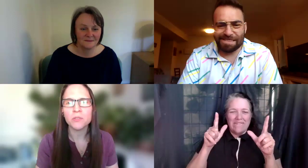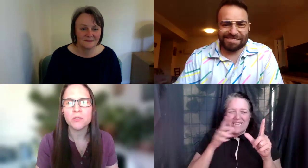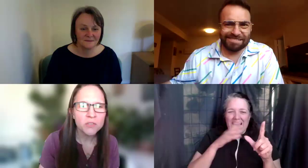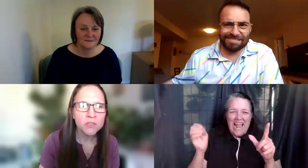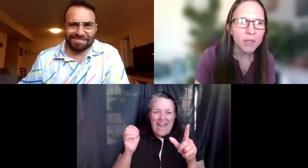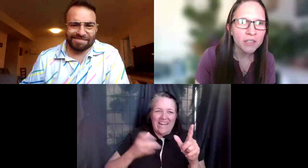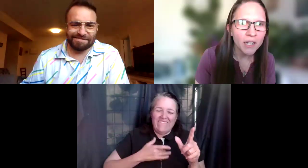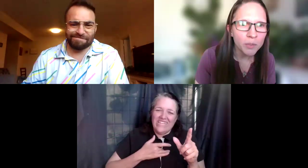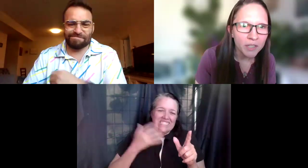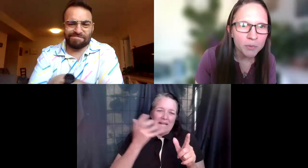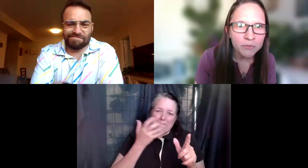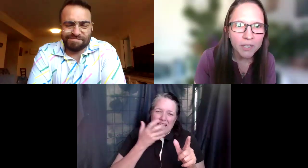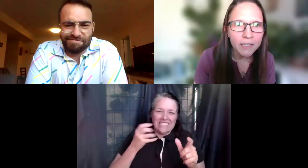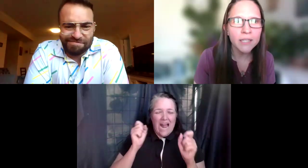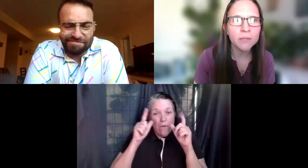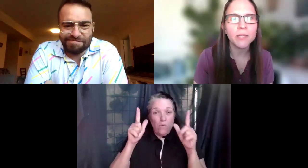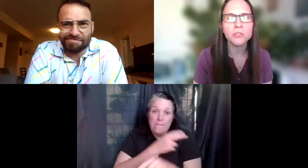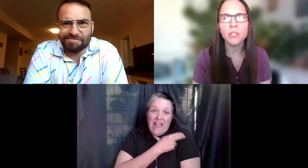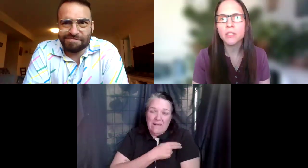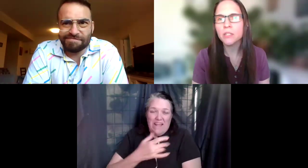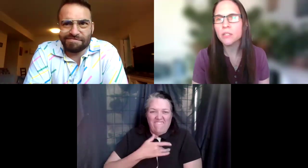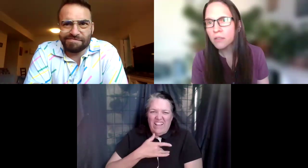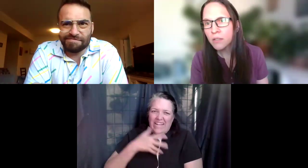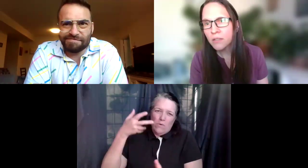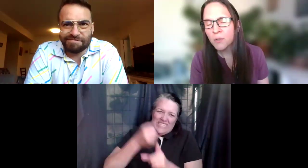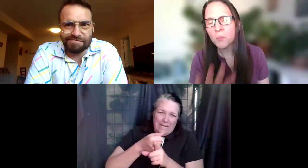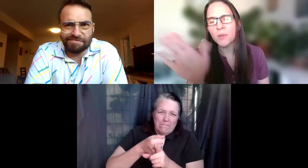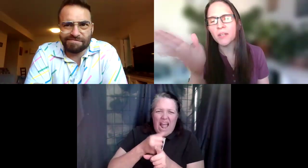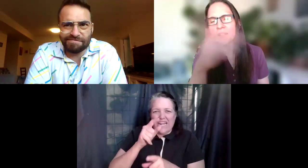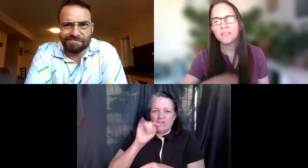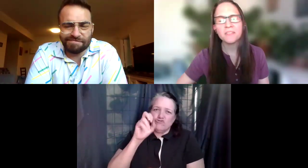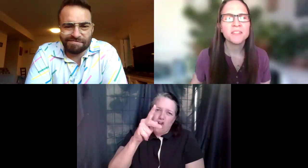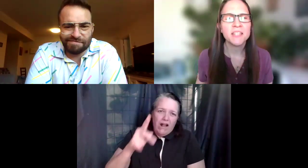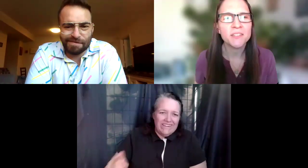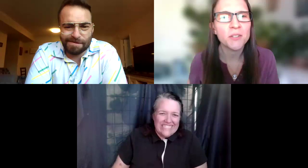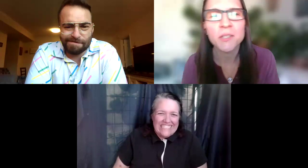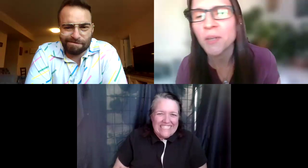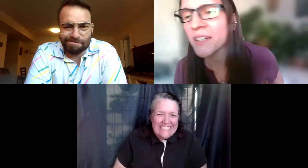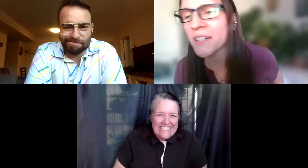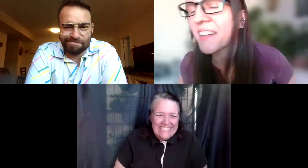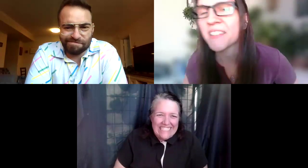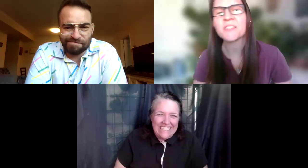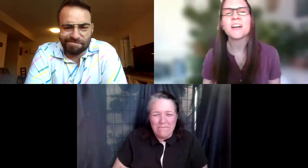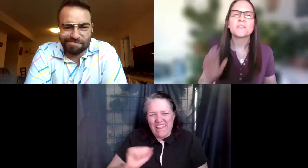so amazing. I woke up and felt like I got hit by a truck but that's all in the past.